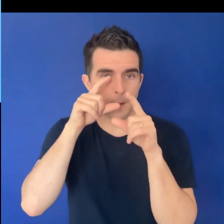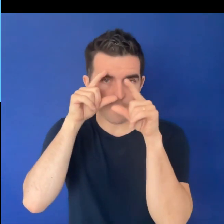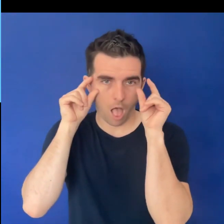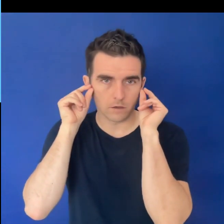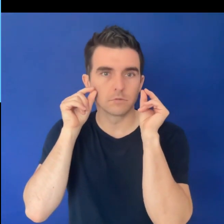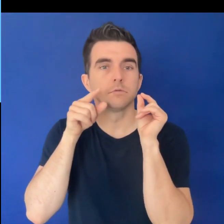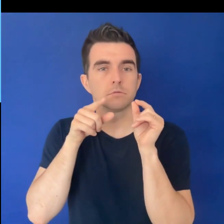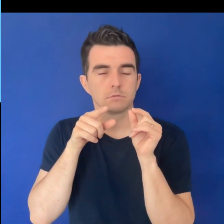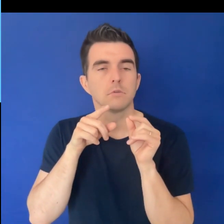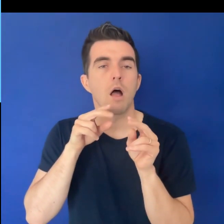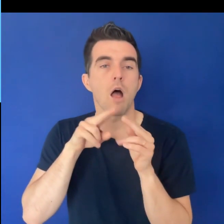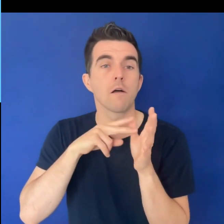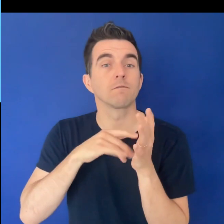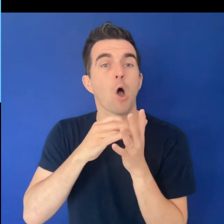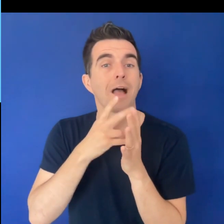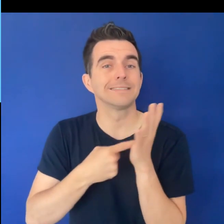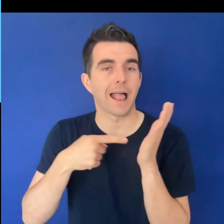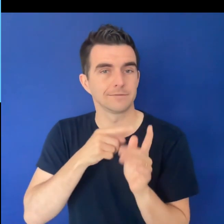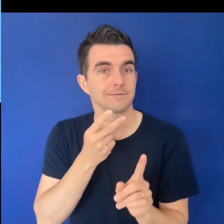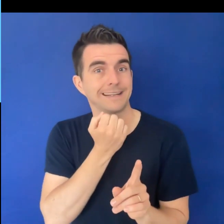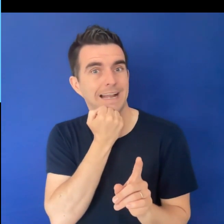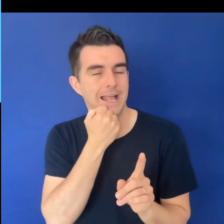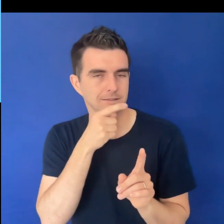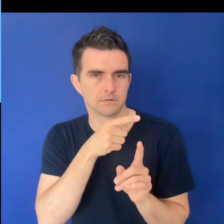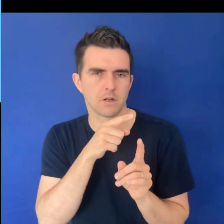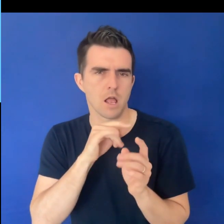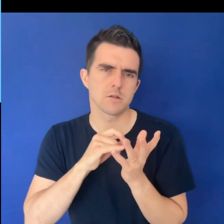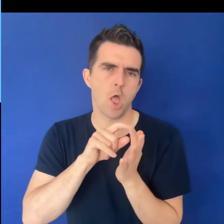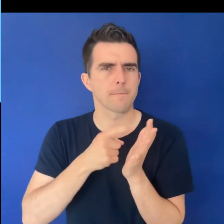with Farsight, the superheroine in the colorful but practical costume…